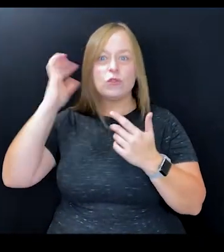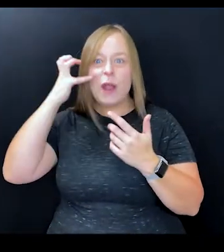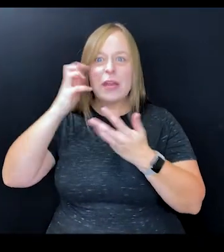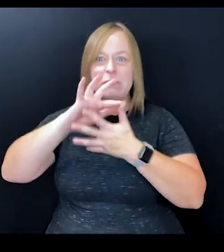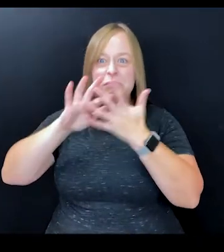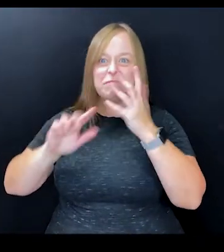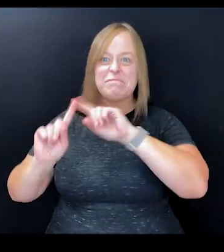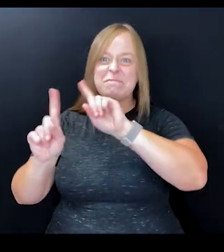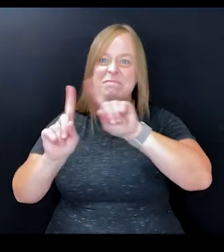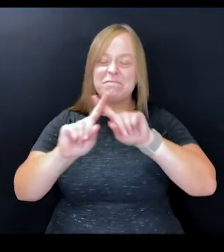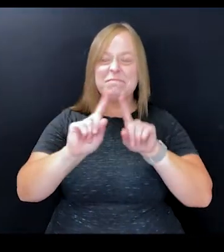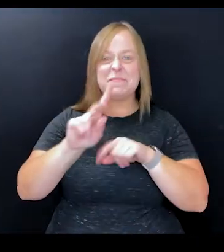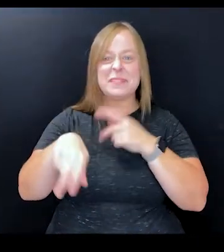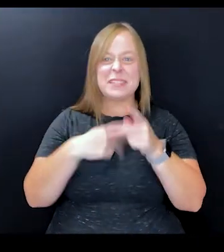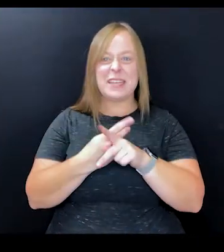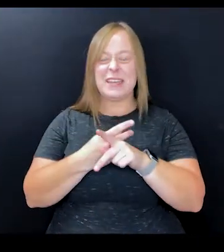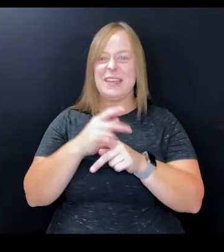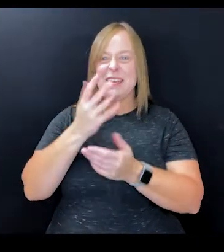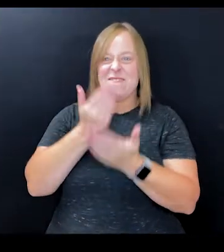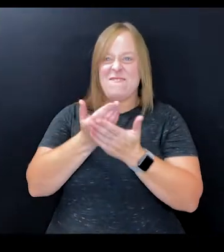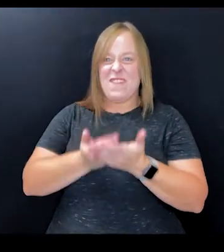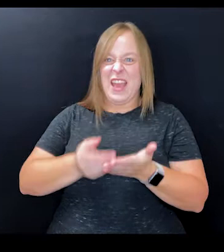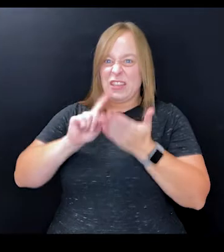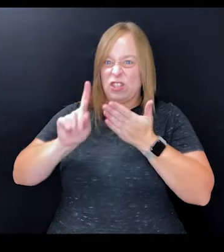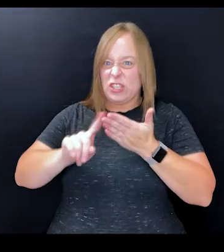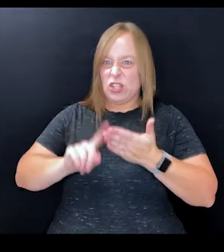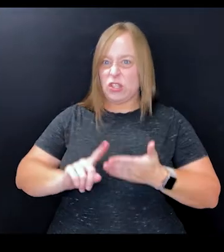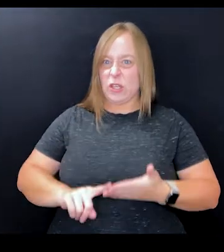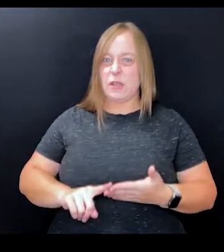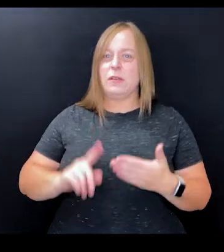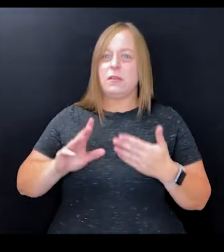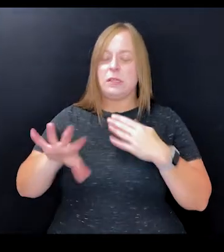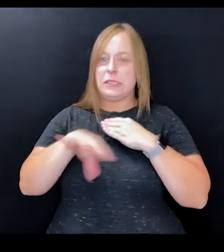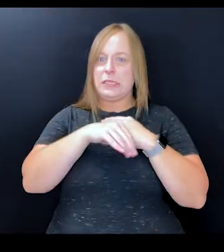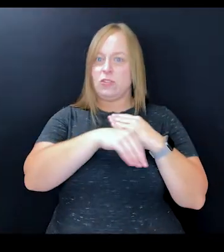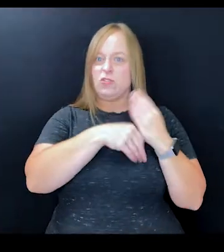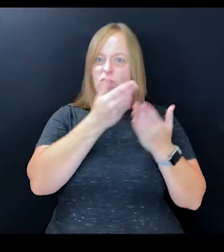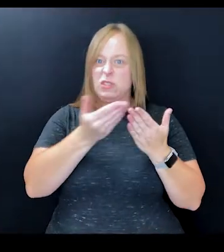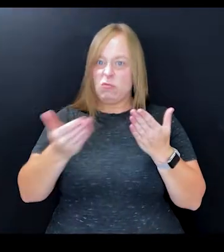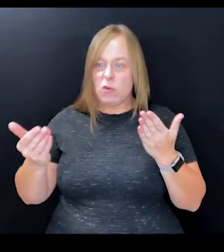And so when we're talking about fact checking, Helen, and we're talking about additional resources,